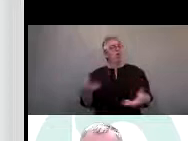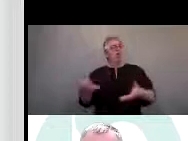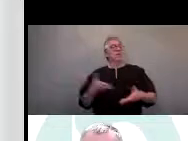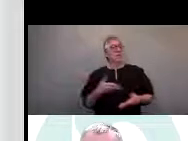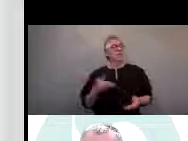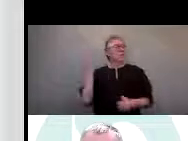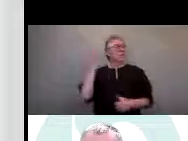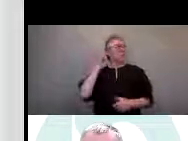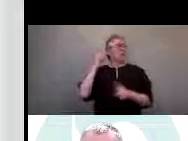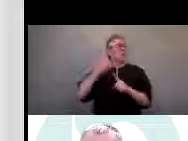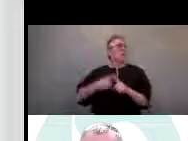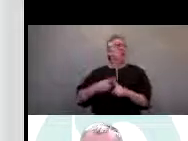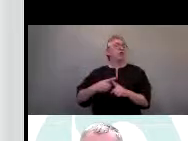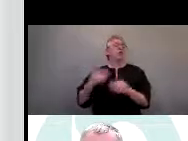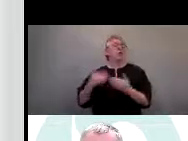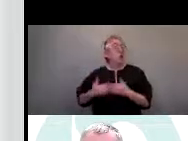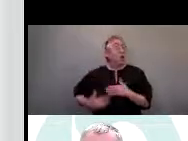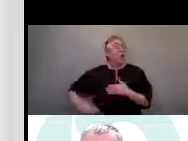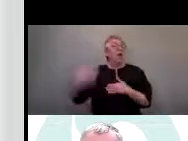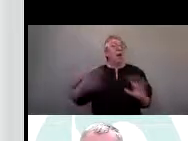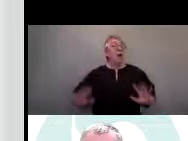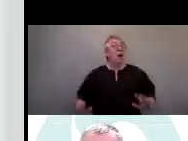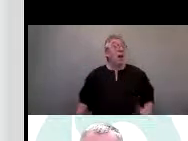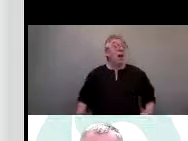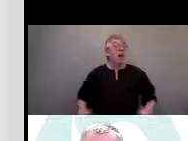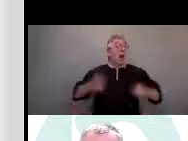of children and adults globally who have access to cochlear